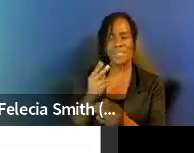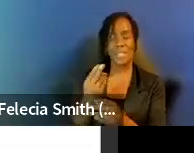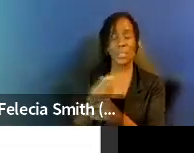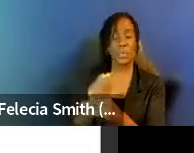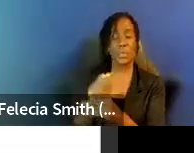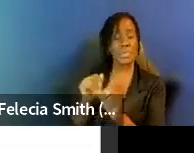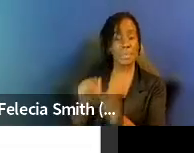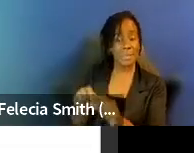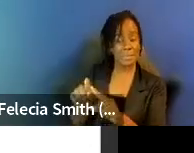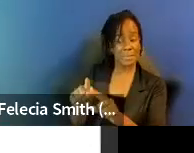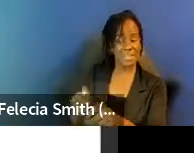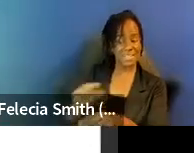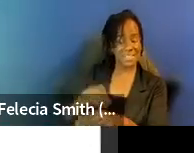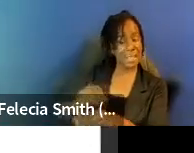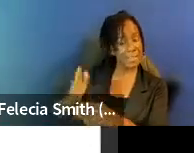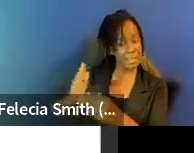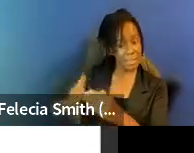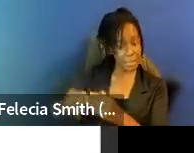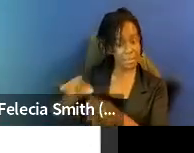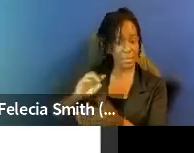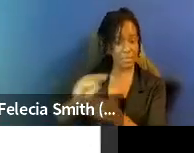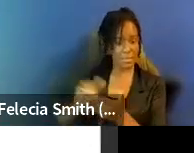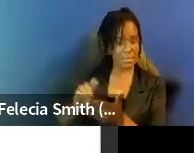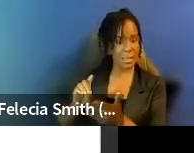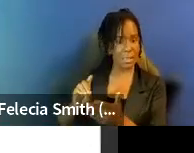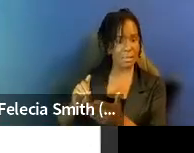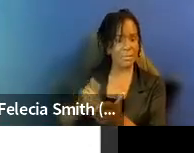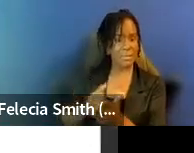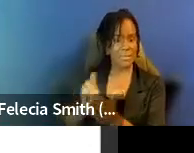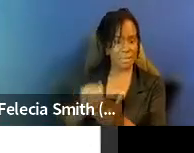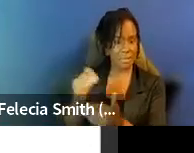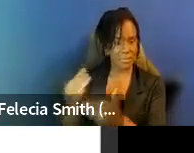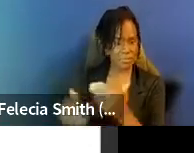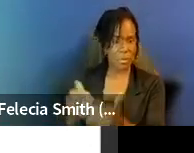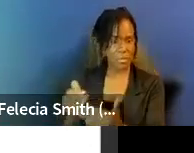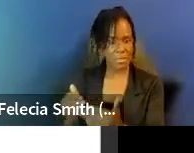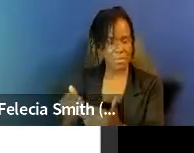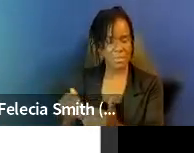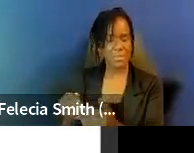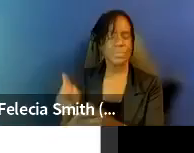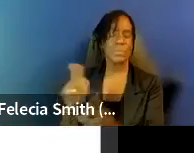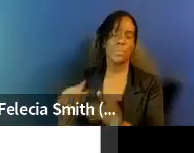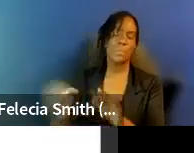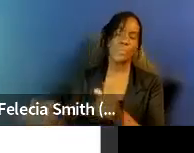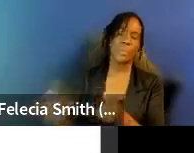been a part of the process. The other part is in the best practices of human-centered